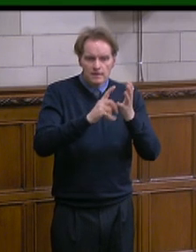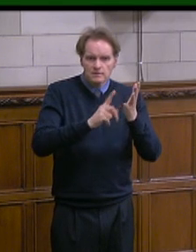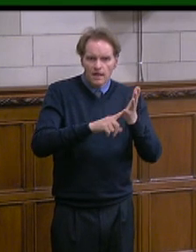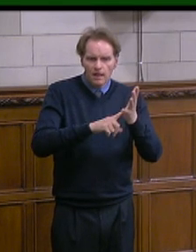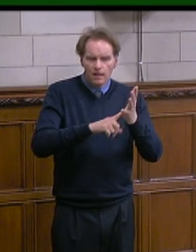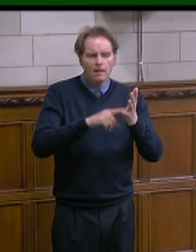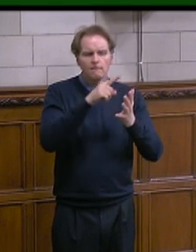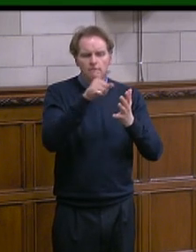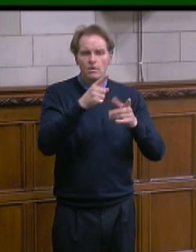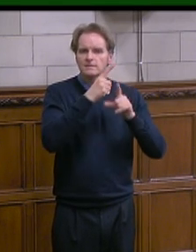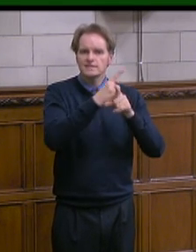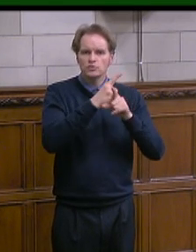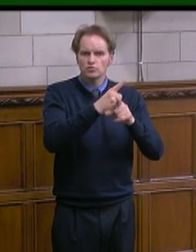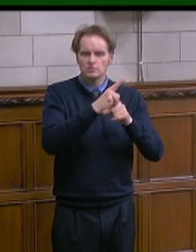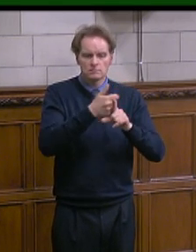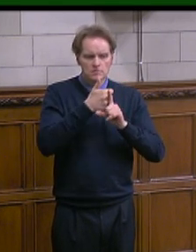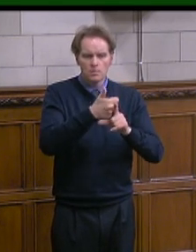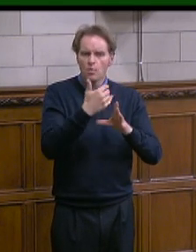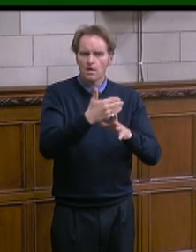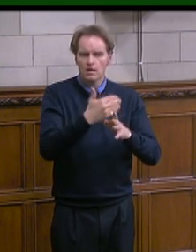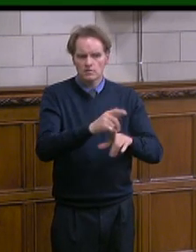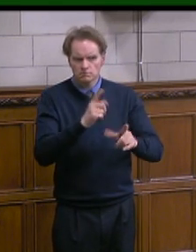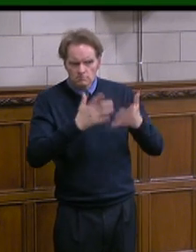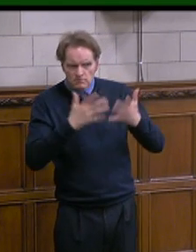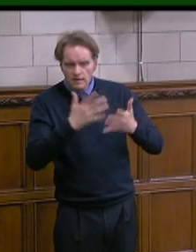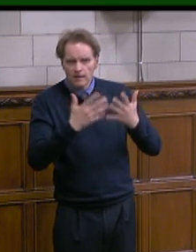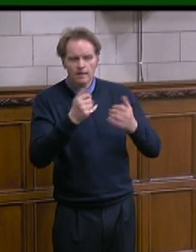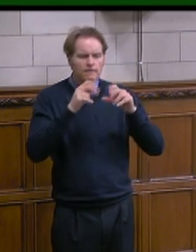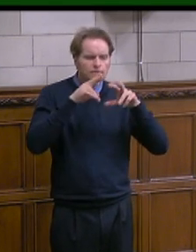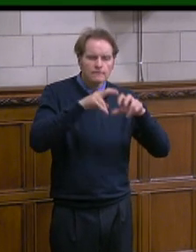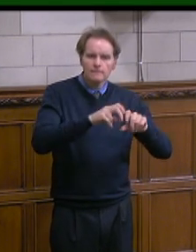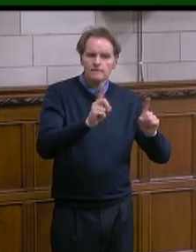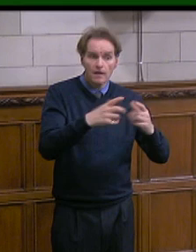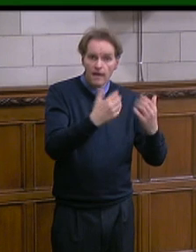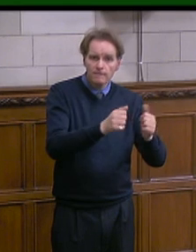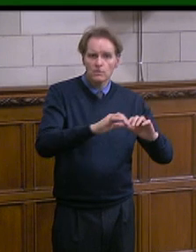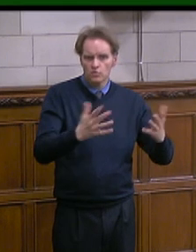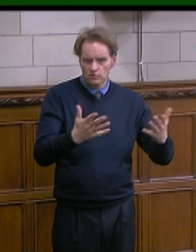and support staff in schools in Scotland and on further developing the Scottish Qualifications